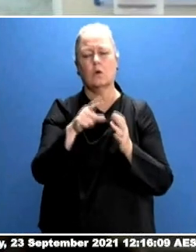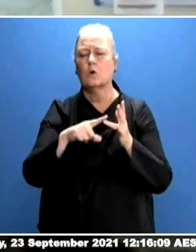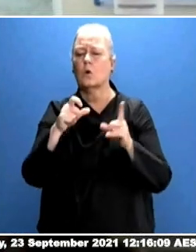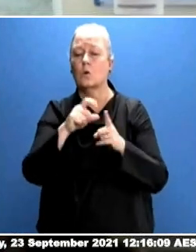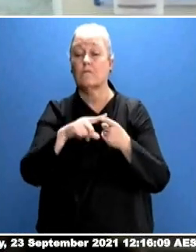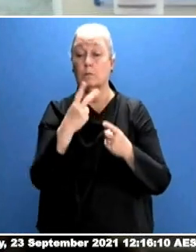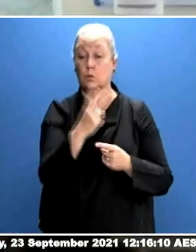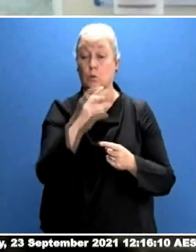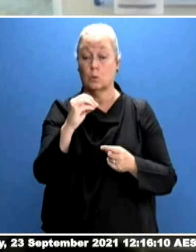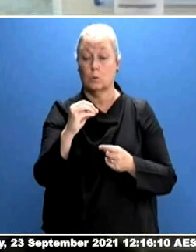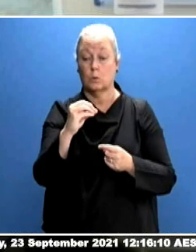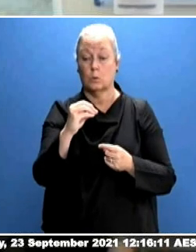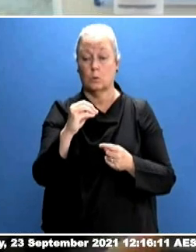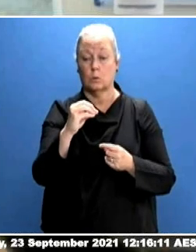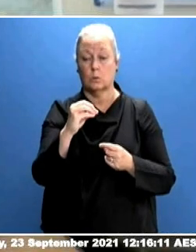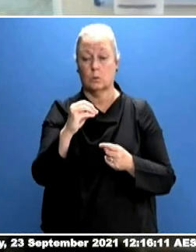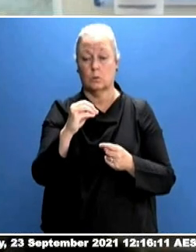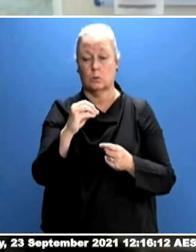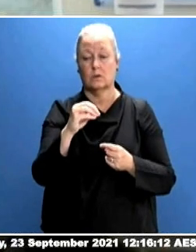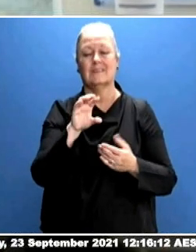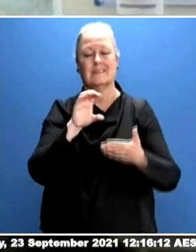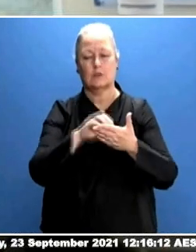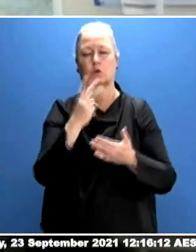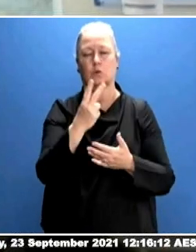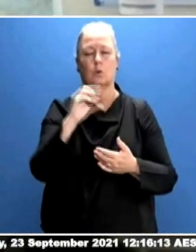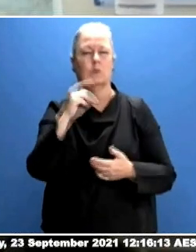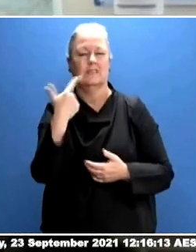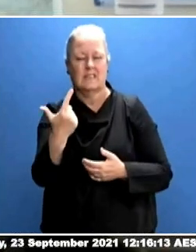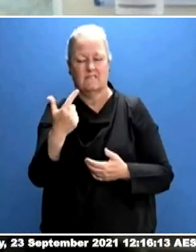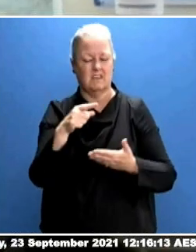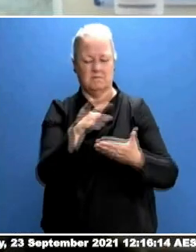for things like parental discipline and that sort of thing, and then also